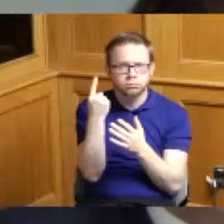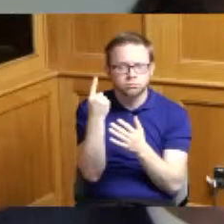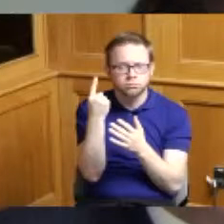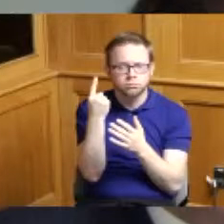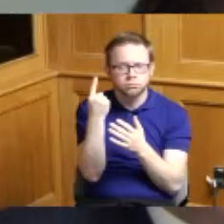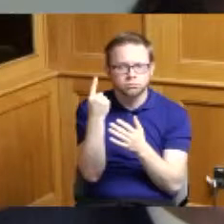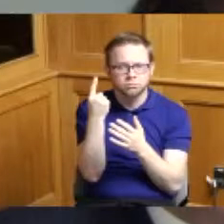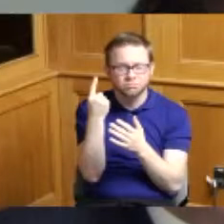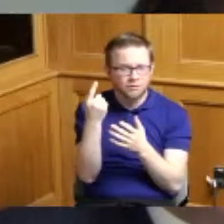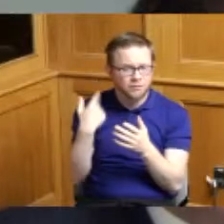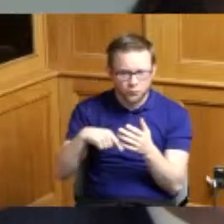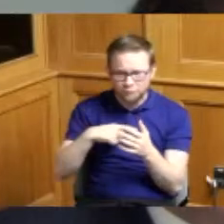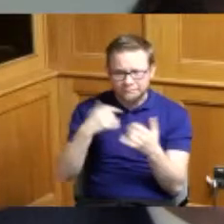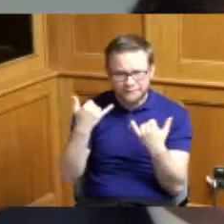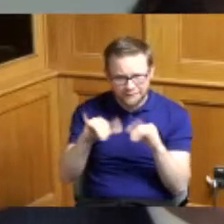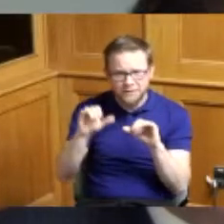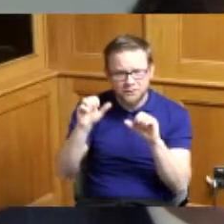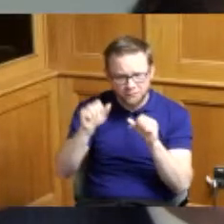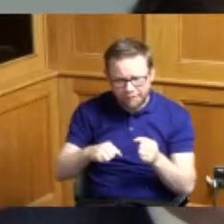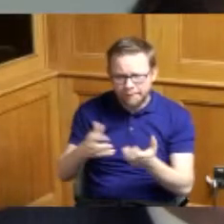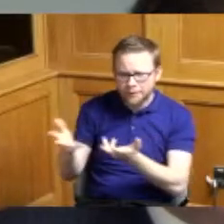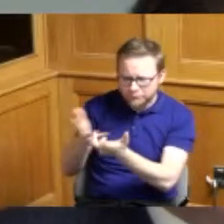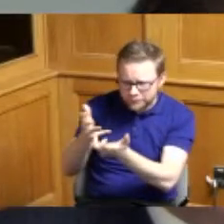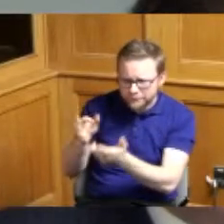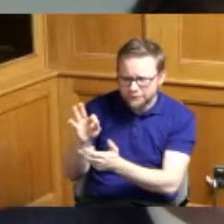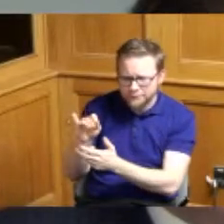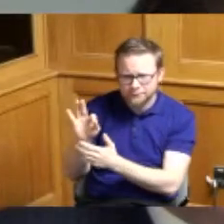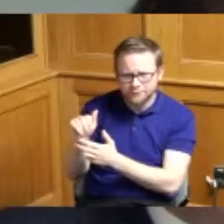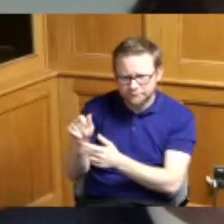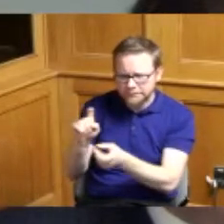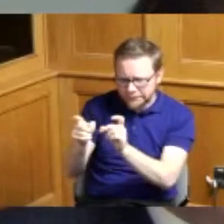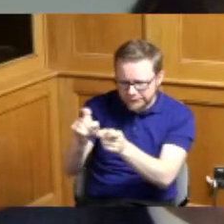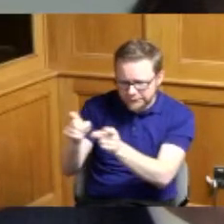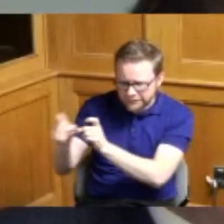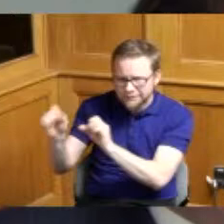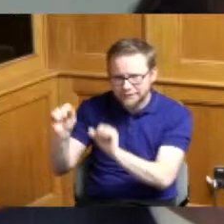from continuing to work with FIFA on this because I don't want to understate the importance of those